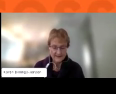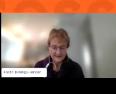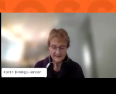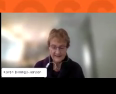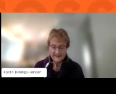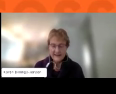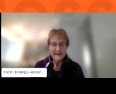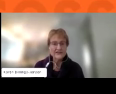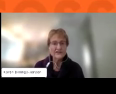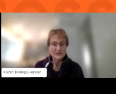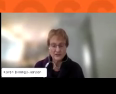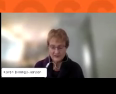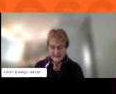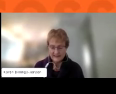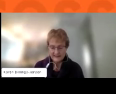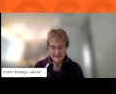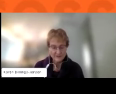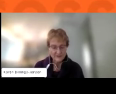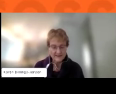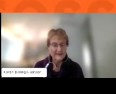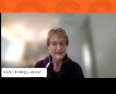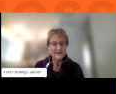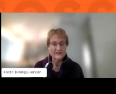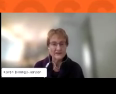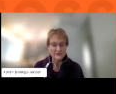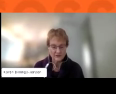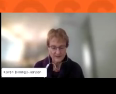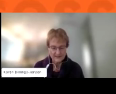housing. Aged Concern New Zealand and our 29 Age Concerns across